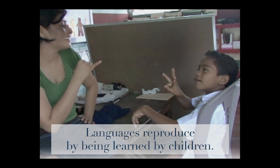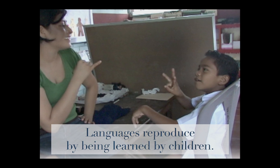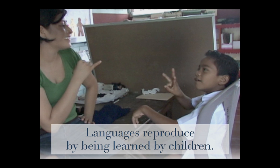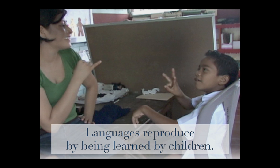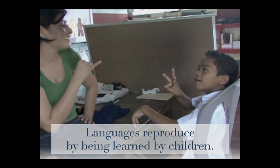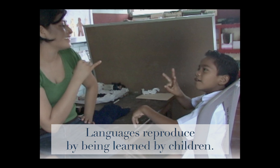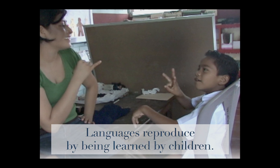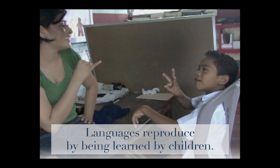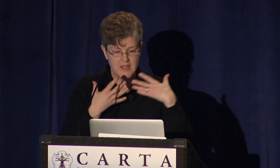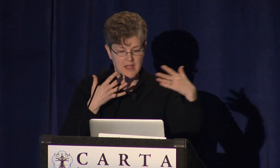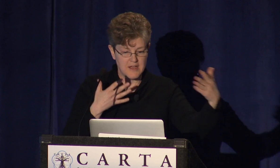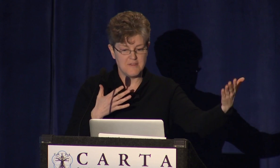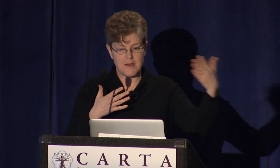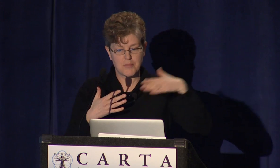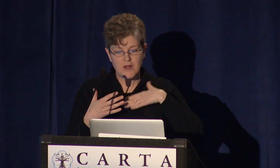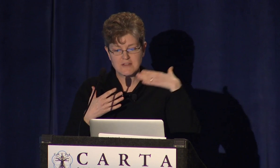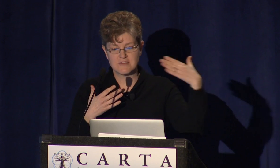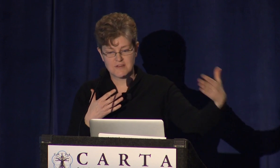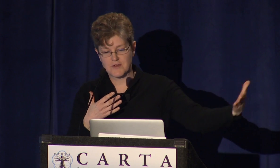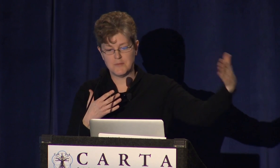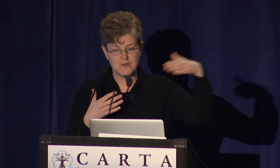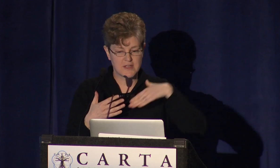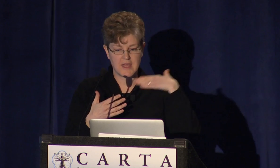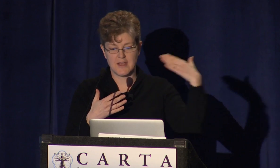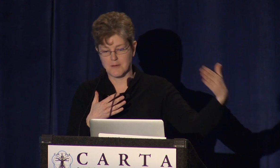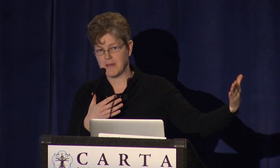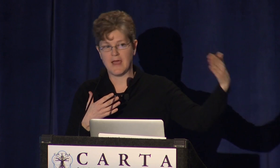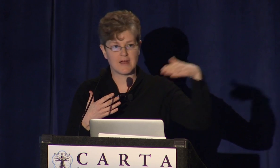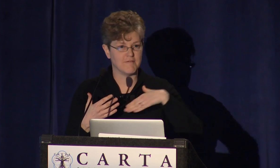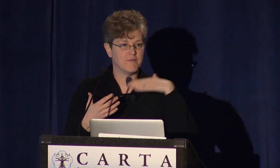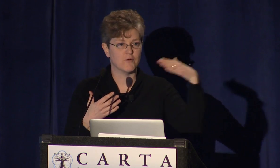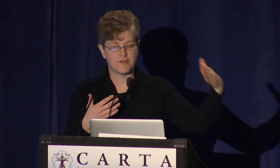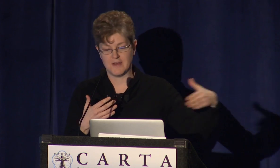sending to your mind. And in that process of communicating back and forth and